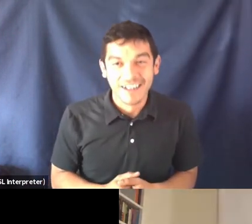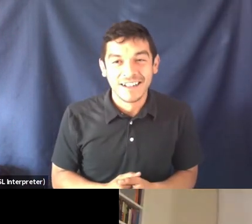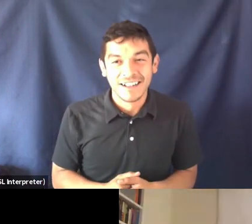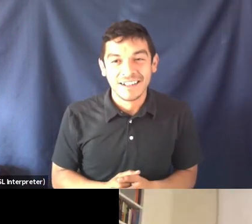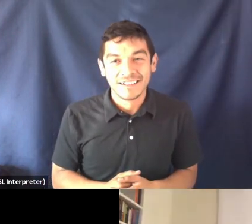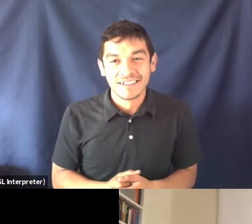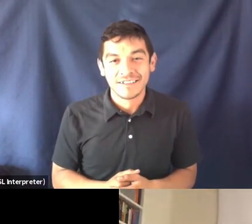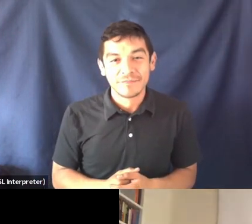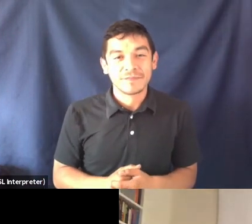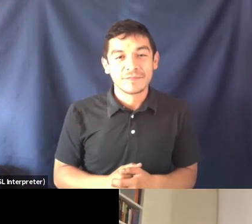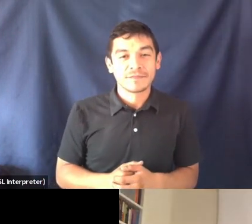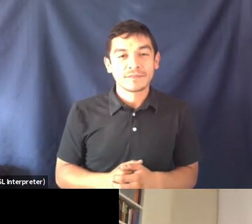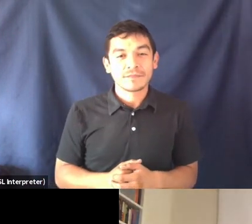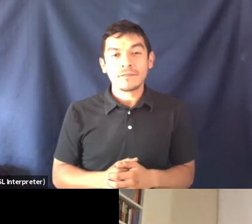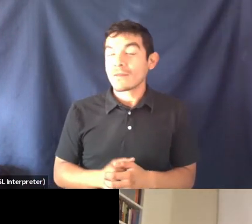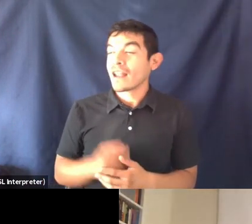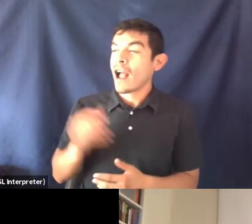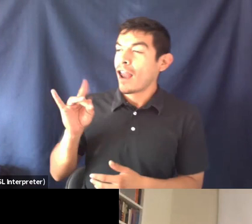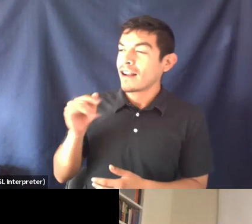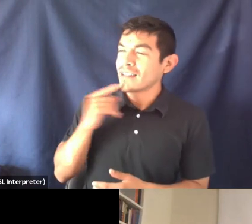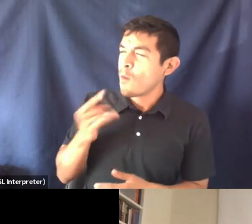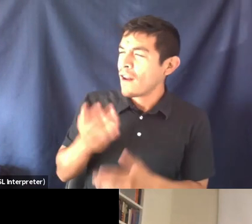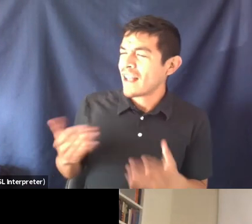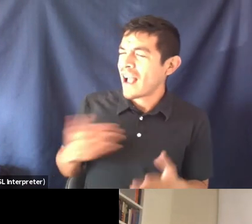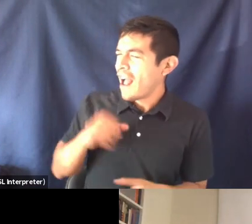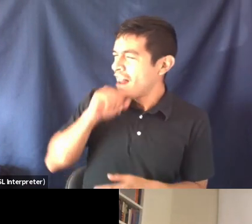One of the things that I love is how it captures the inherent dignity of dogs.